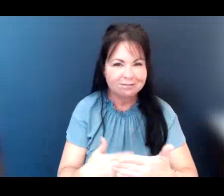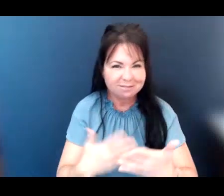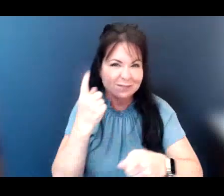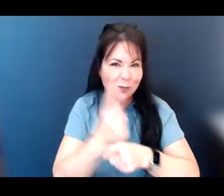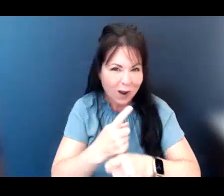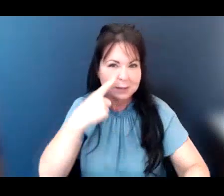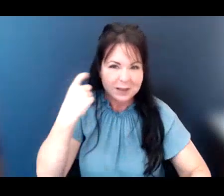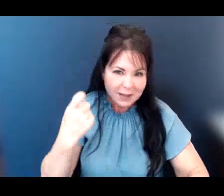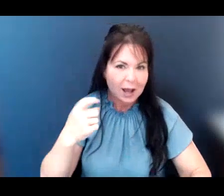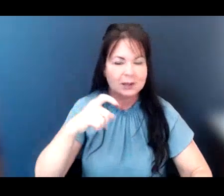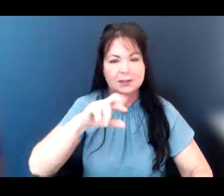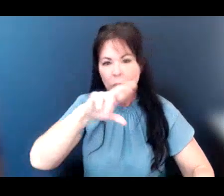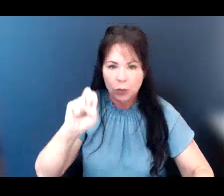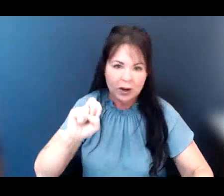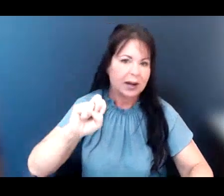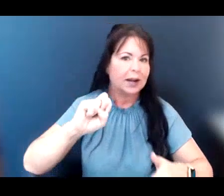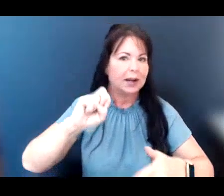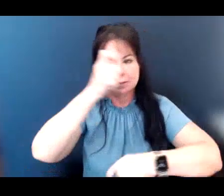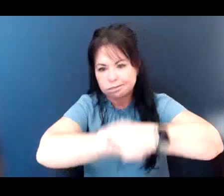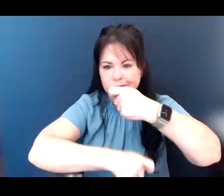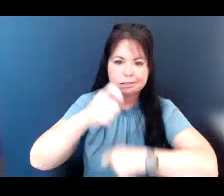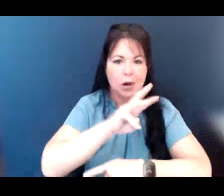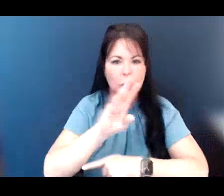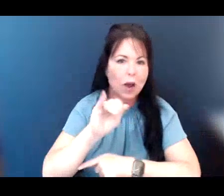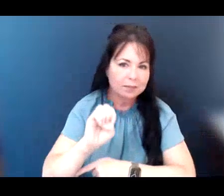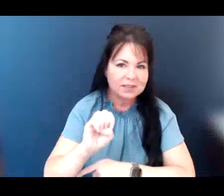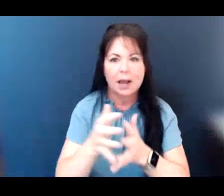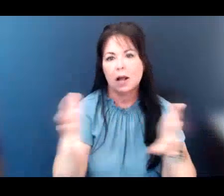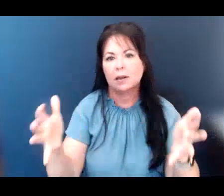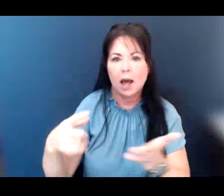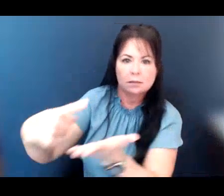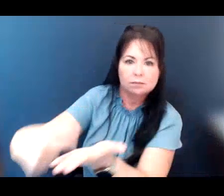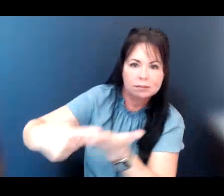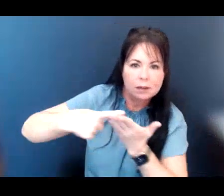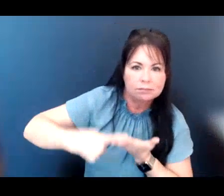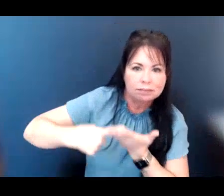lots of feedback, lots of, what about this, I think this. We're finally at the point where